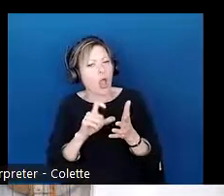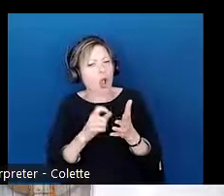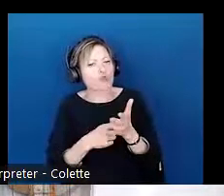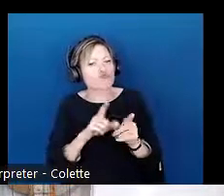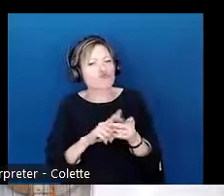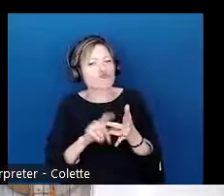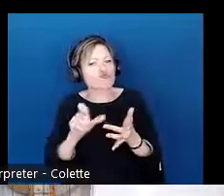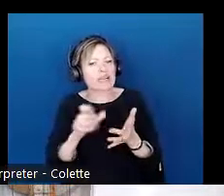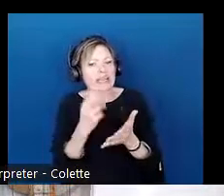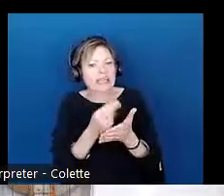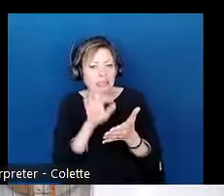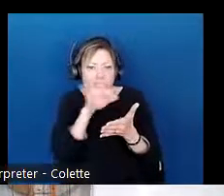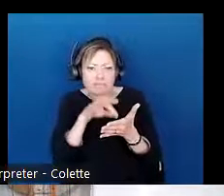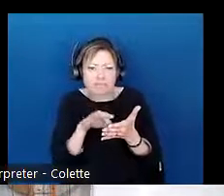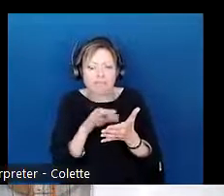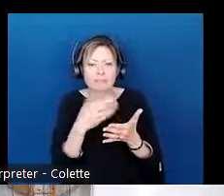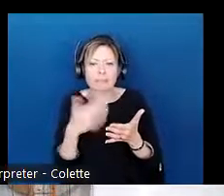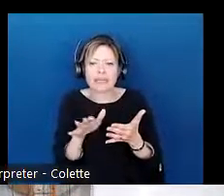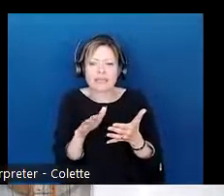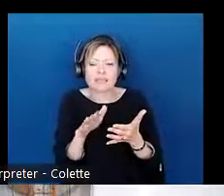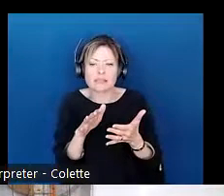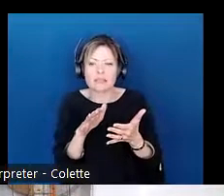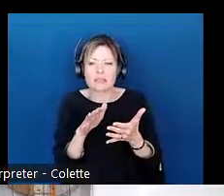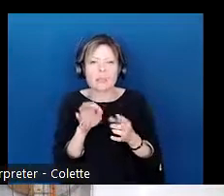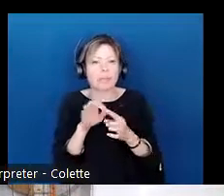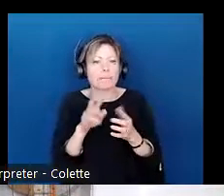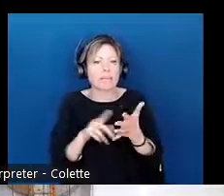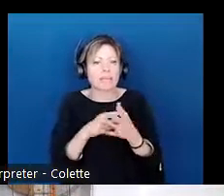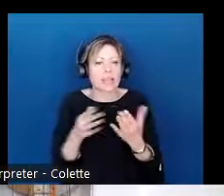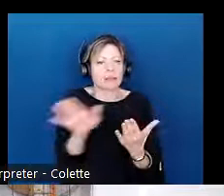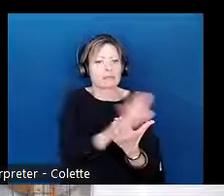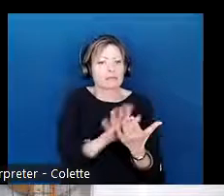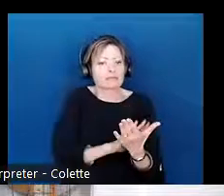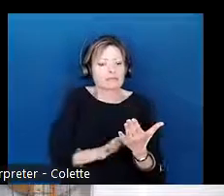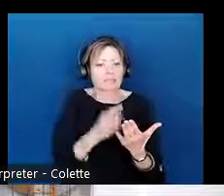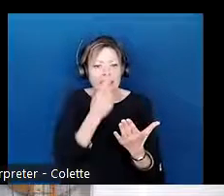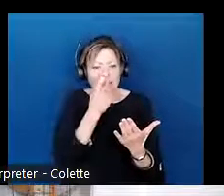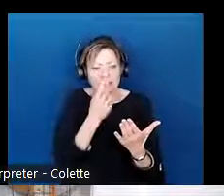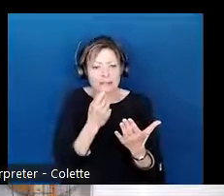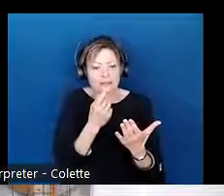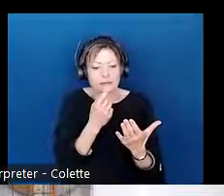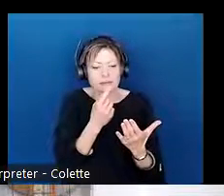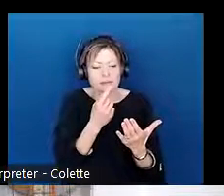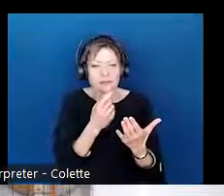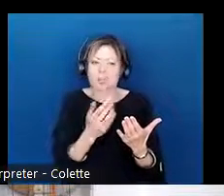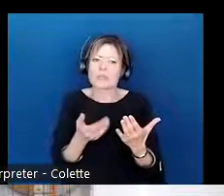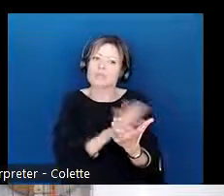um and you can coat it um with like PVA so it is sort of it is sort of protected um but not for it